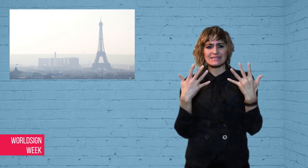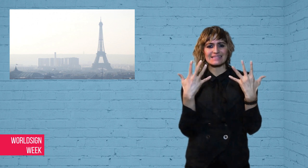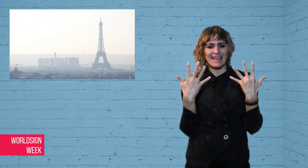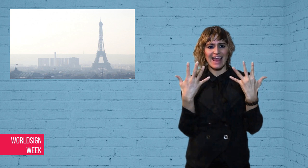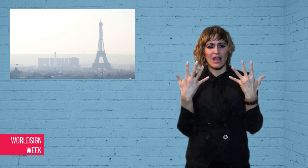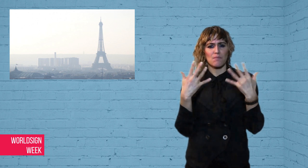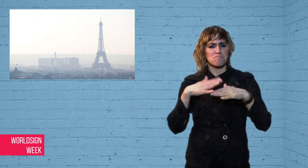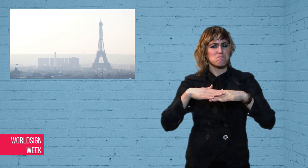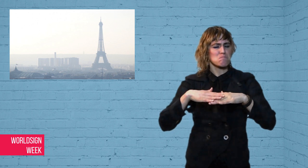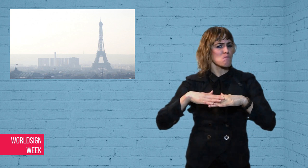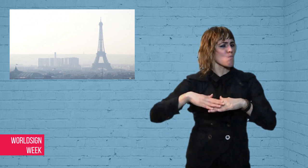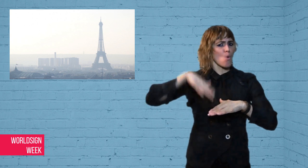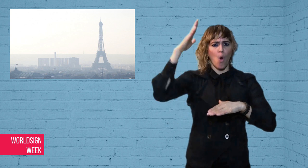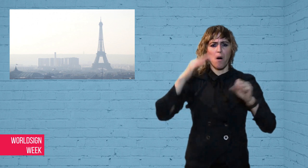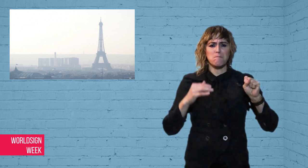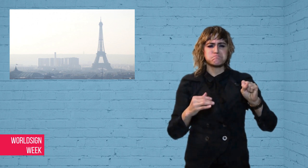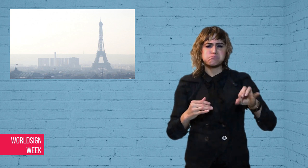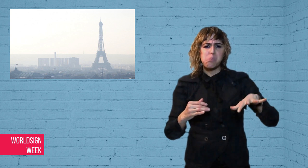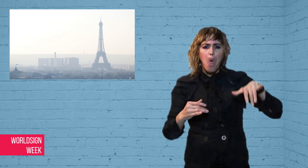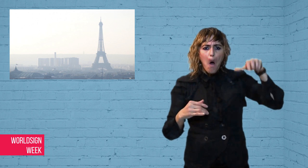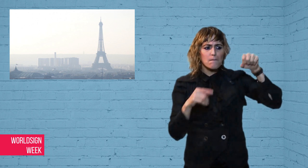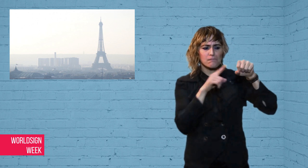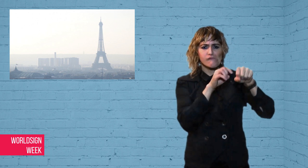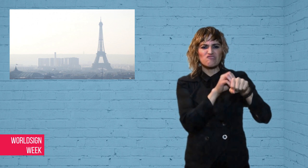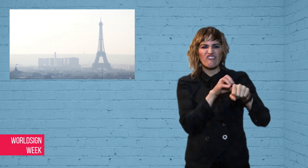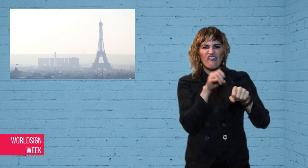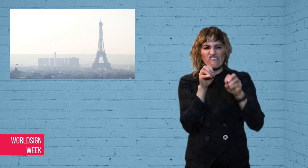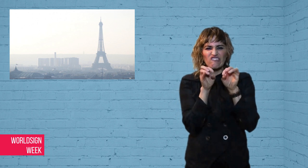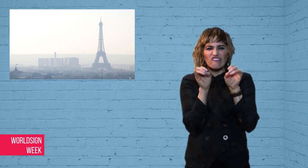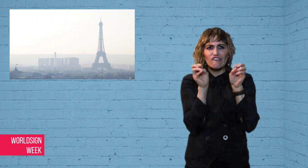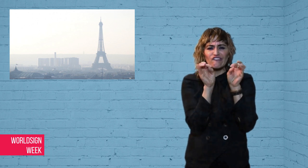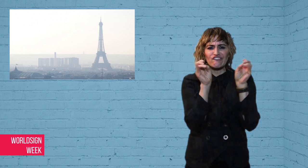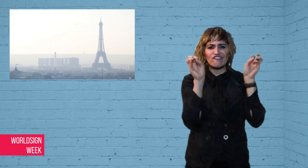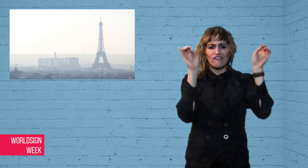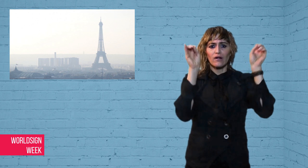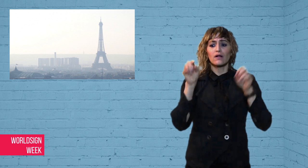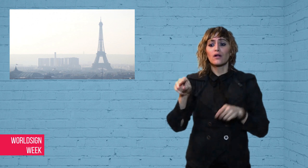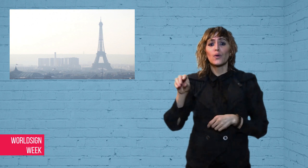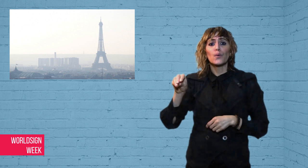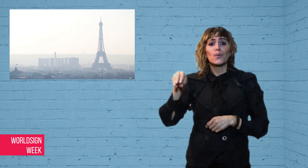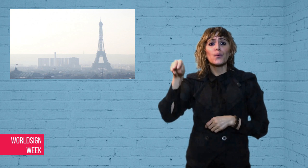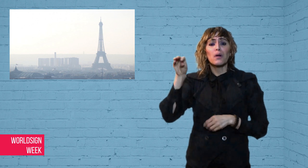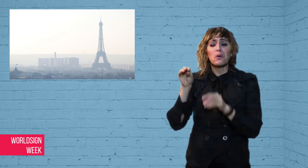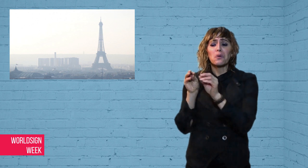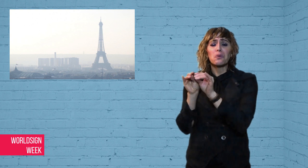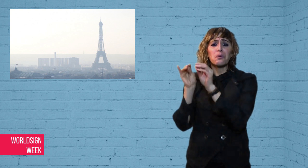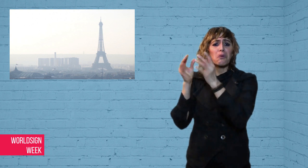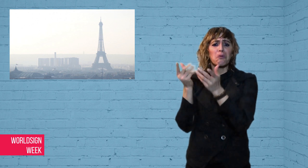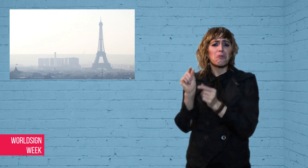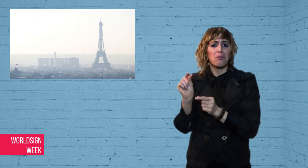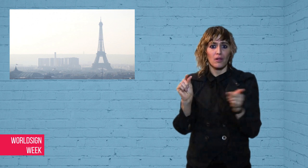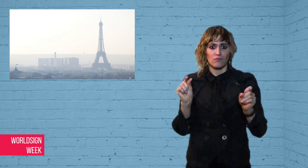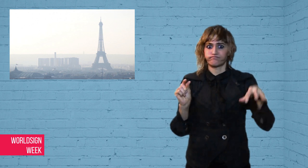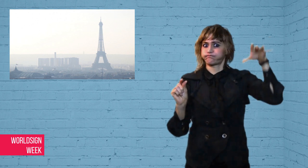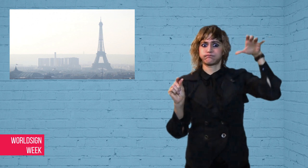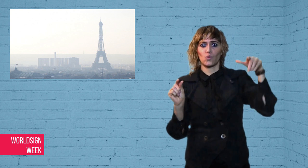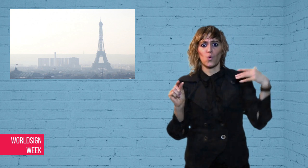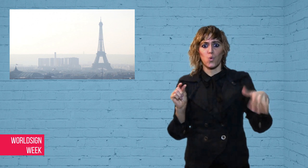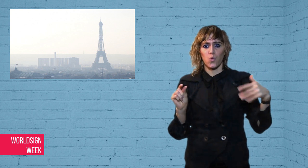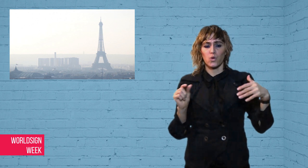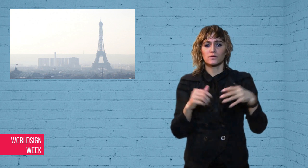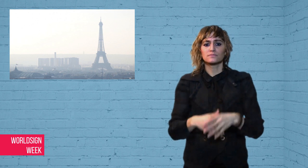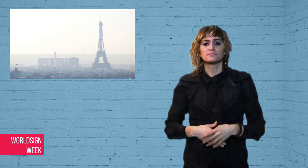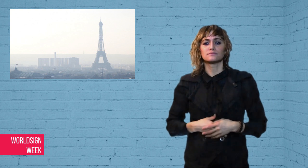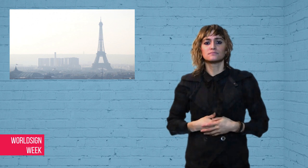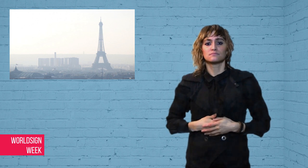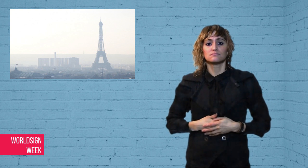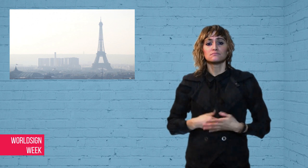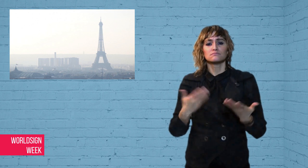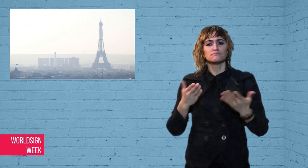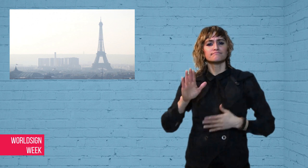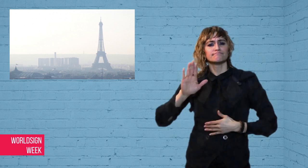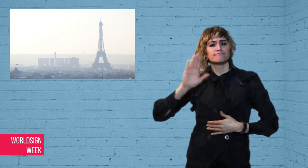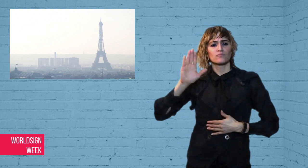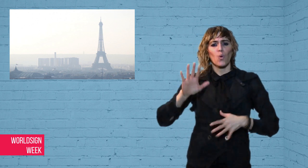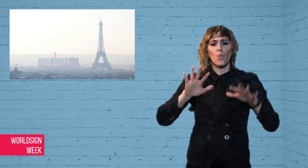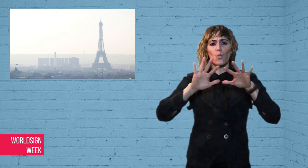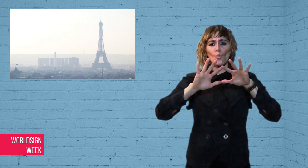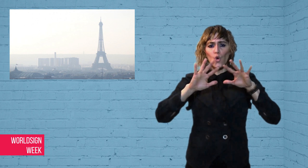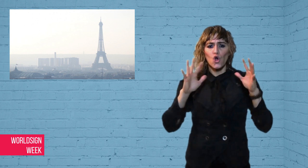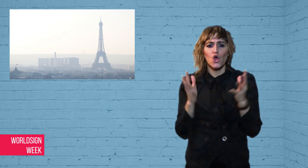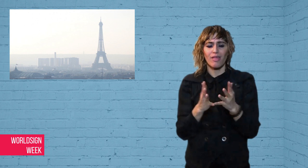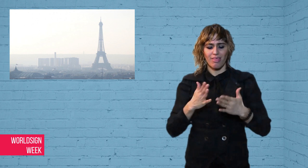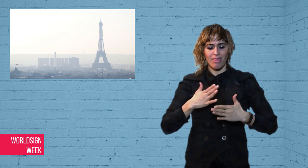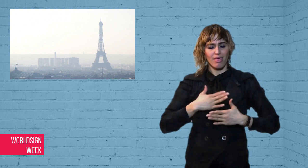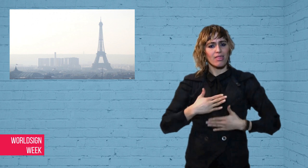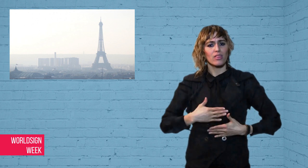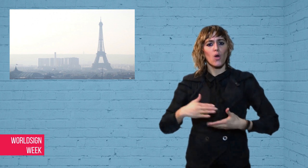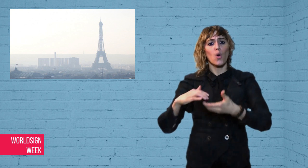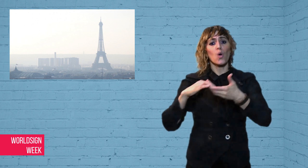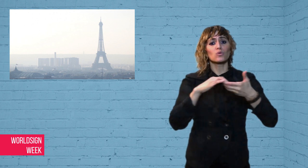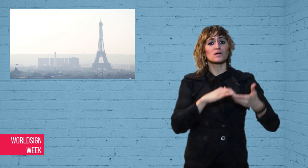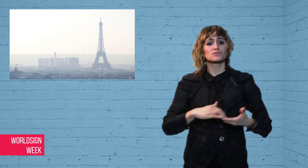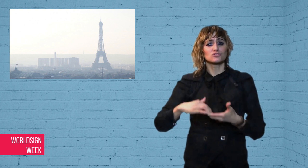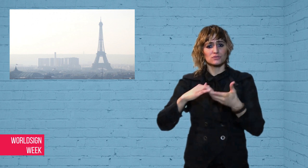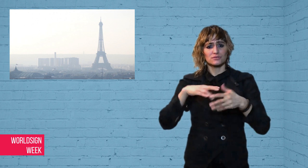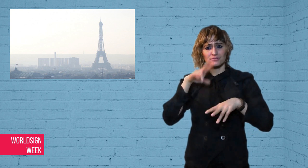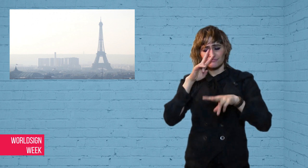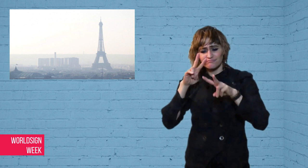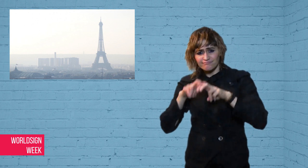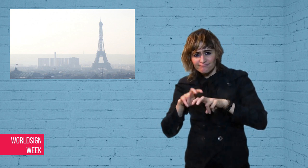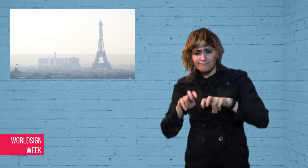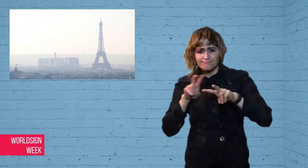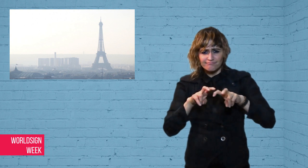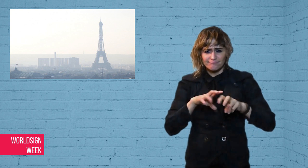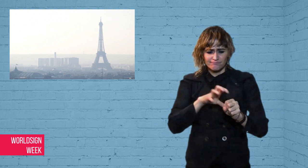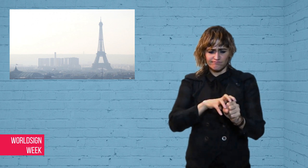times nitrogen oxides than a gasoline car and trucks emit even more.